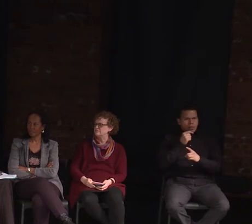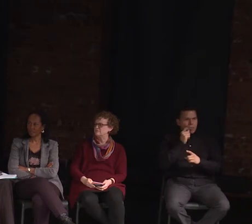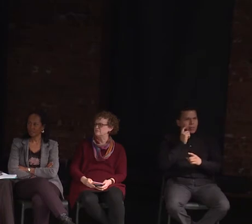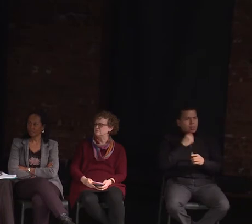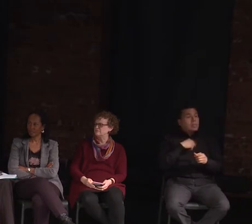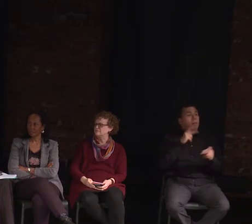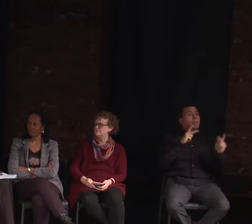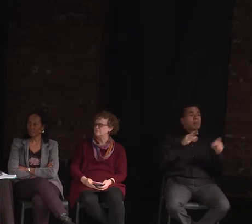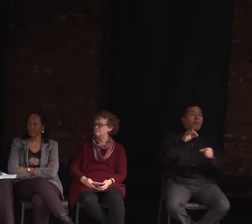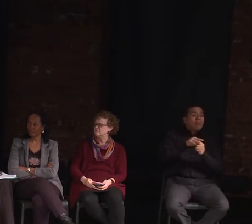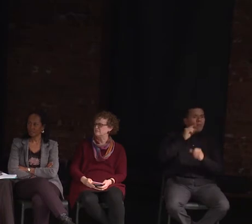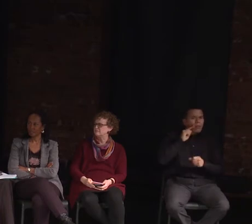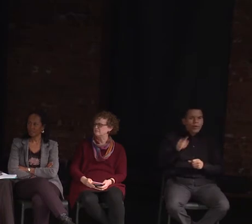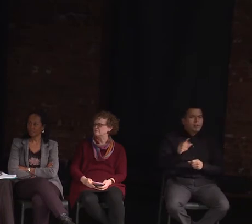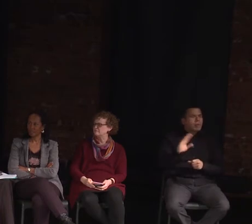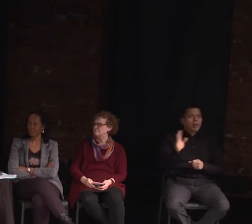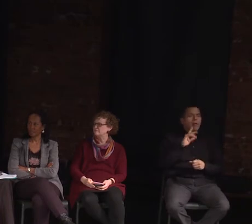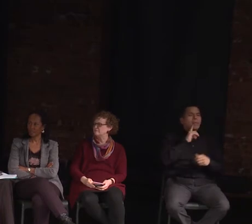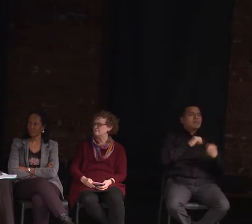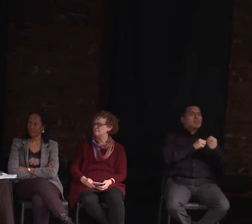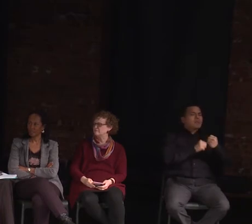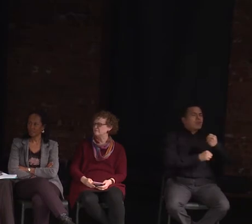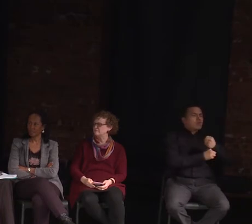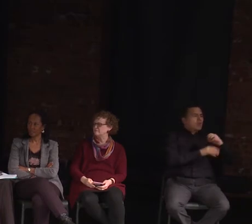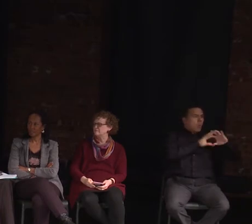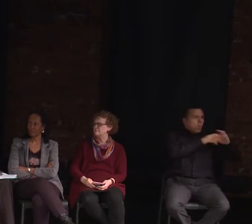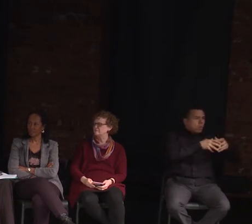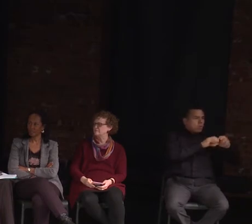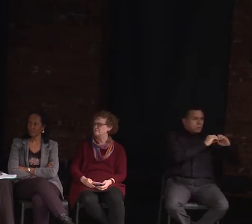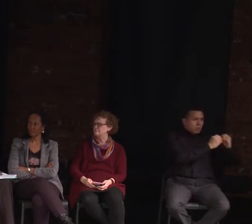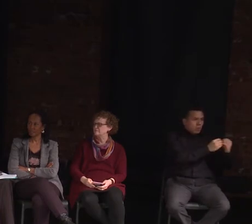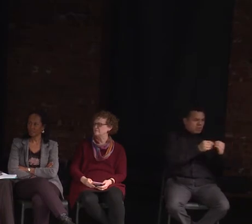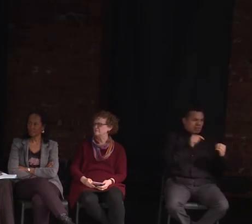because of a structure that was established and maintained.